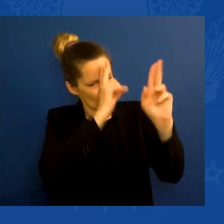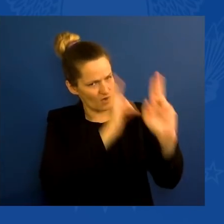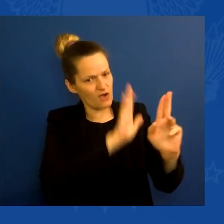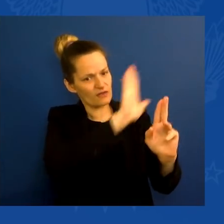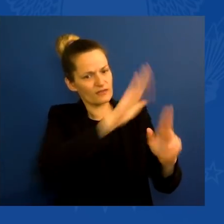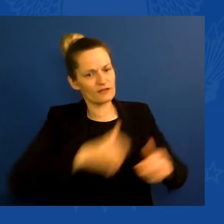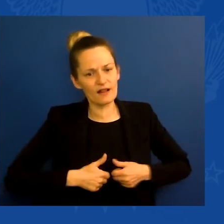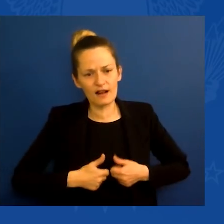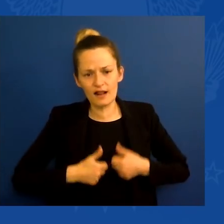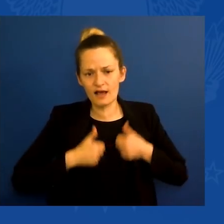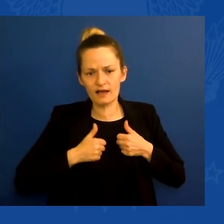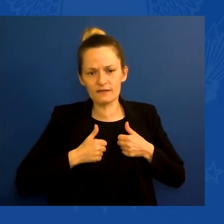But there's nothing easy about it.